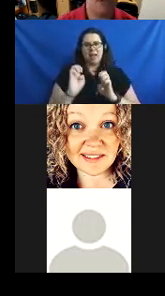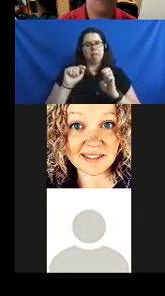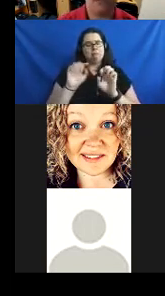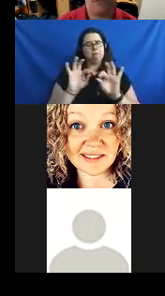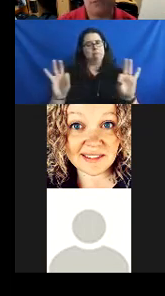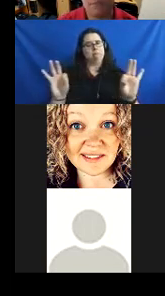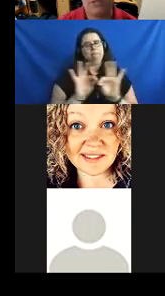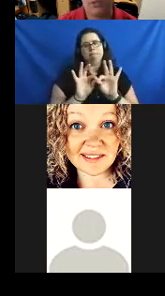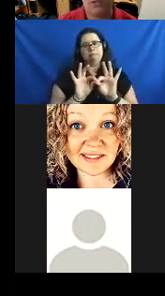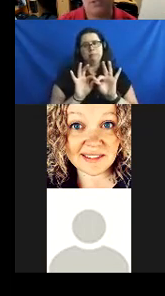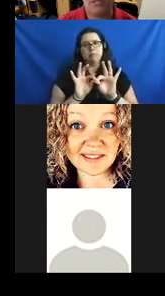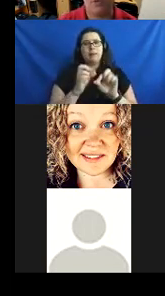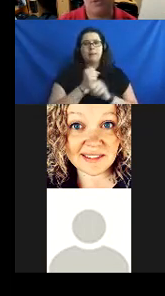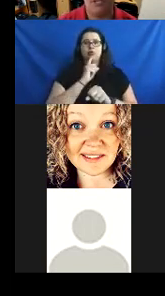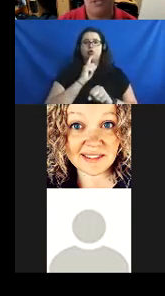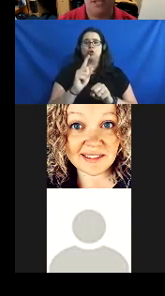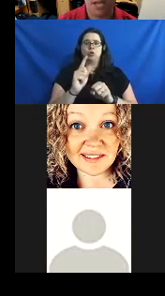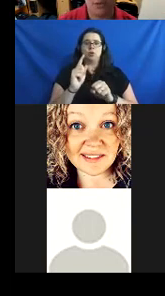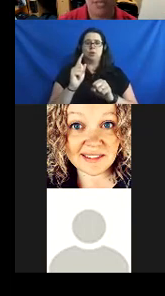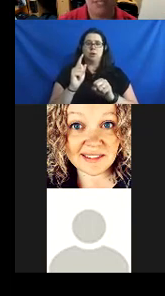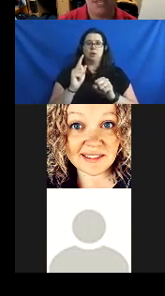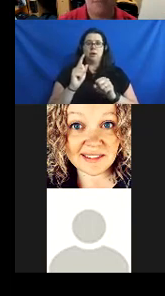TO MAKE SURE SOMEONE IS NOT ONLY GETTING THE BEST ADVICE